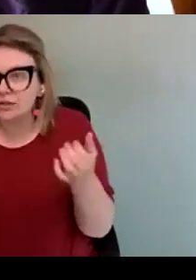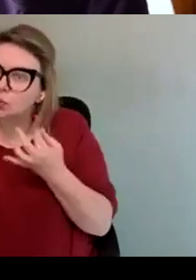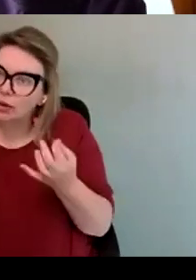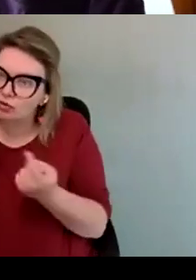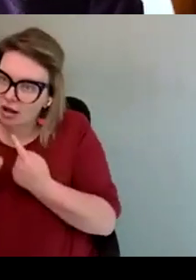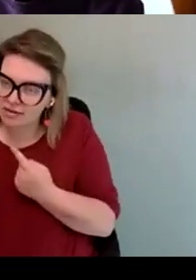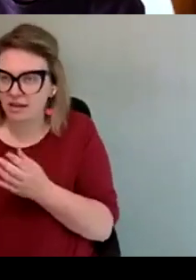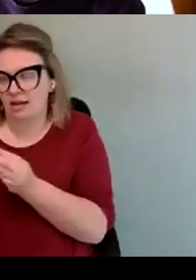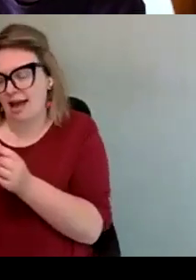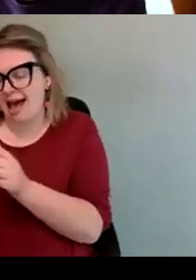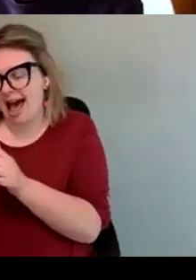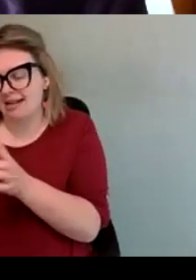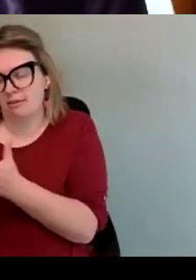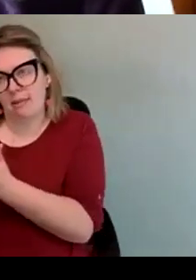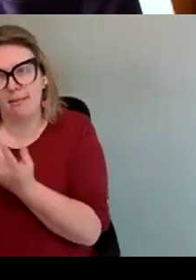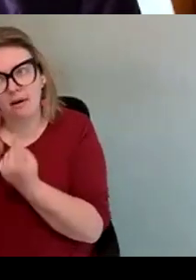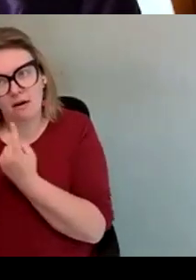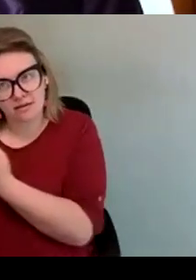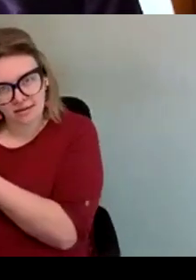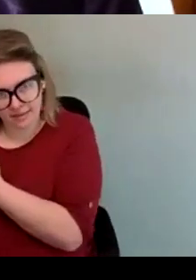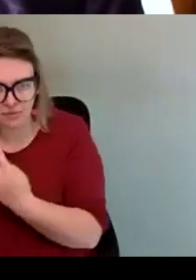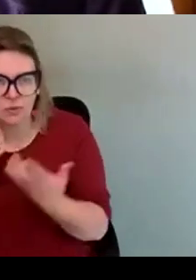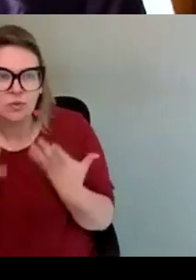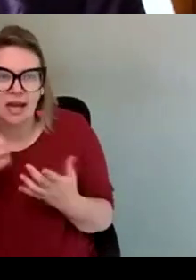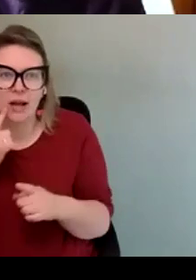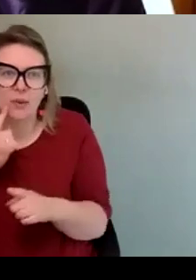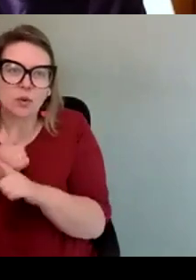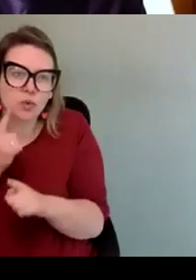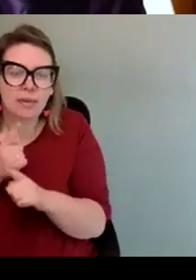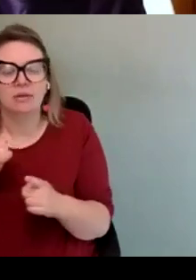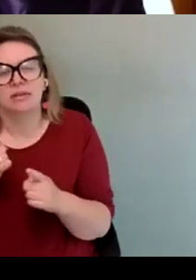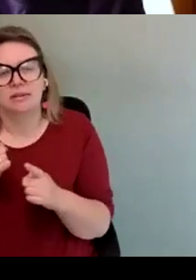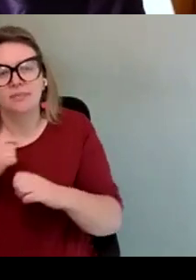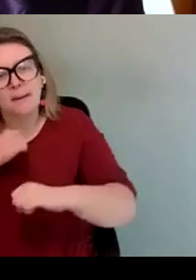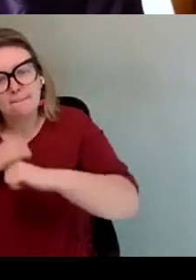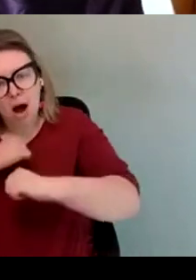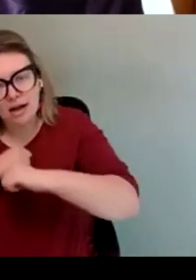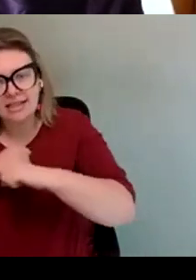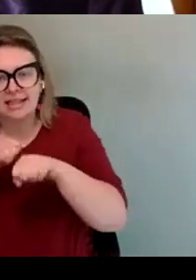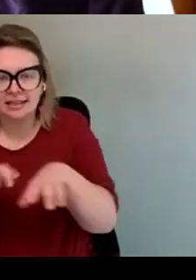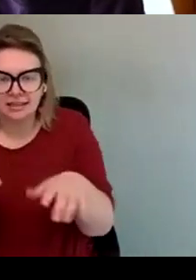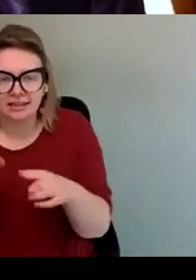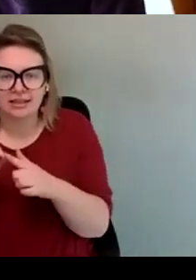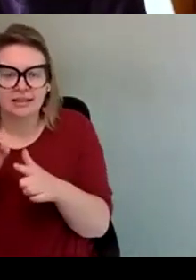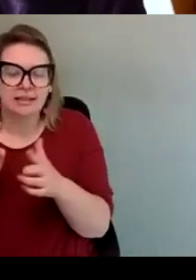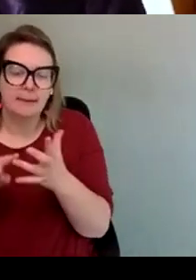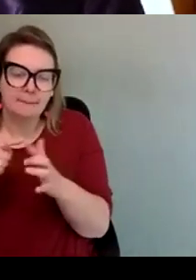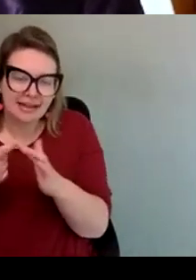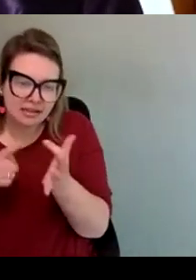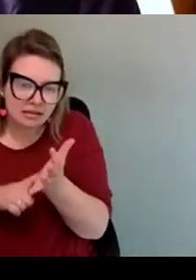I want to talk to you throughout about all that. We'll talk about what marketing pixels are and how they work.